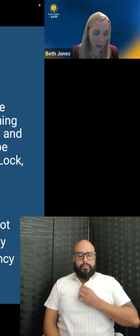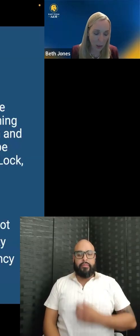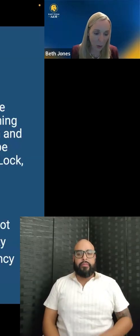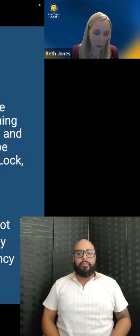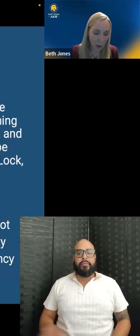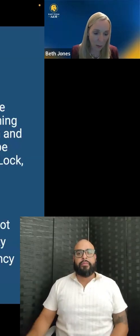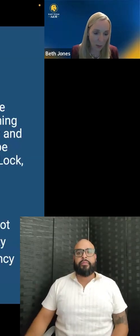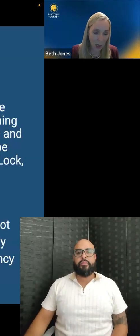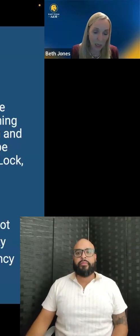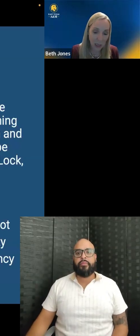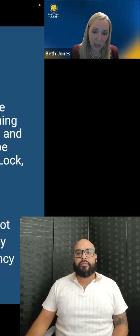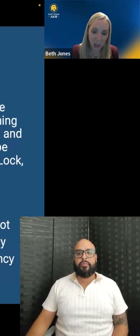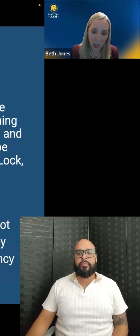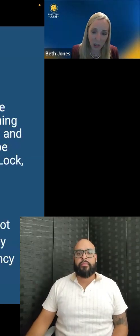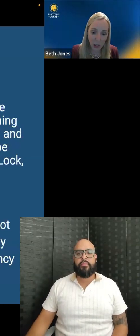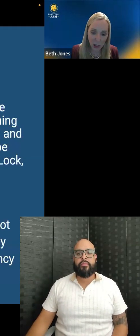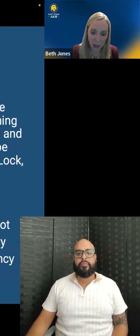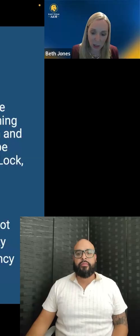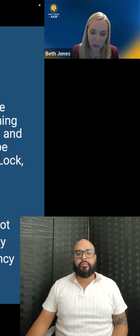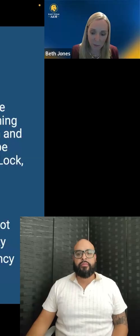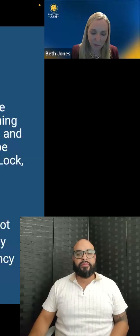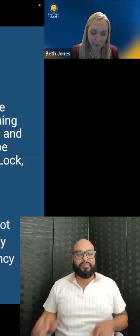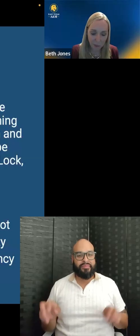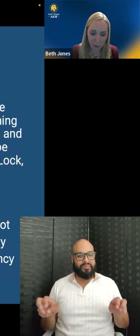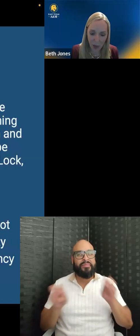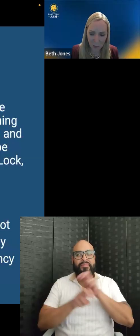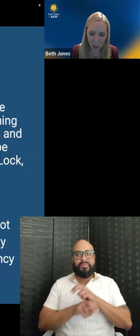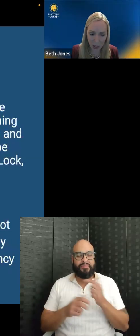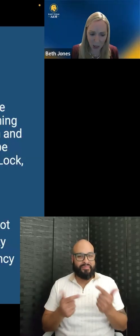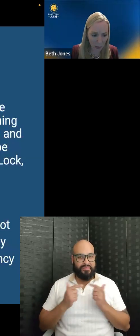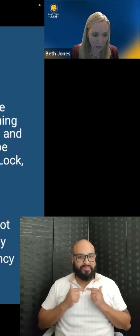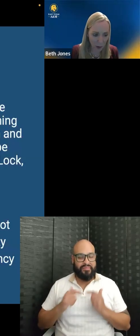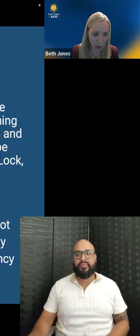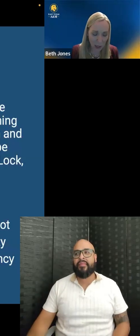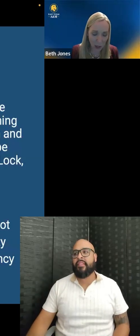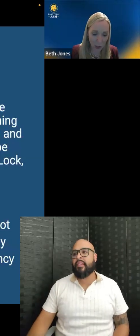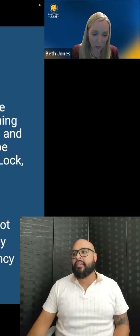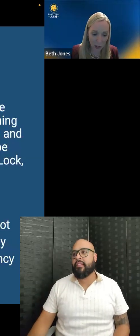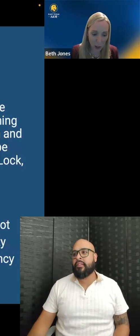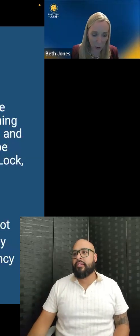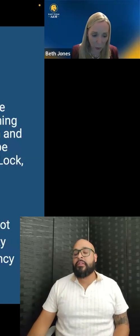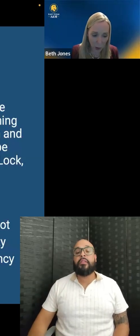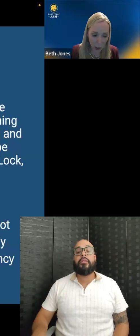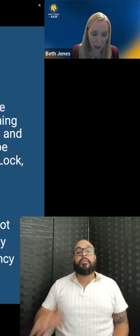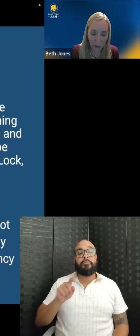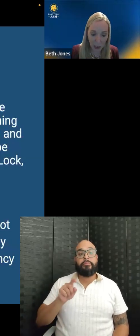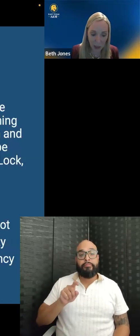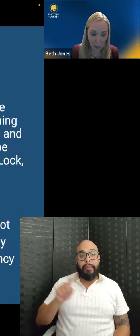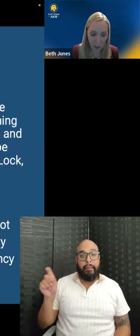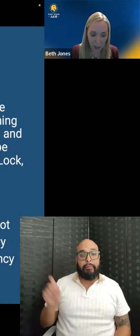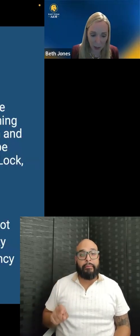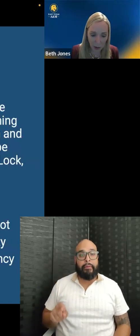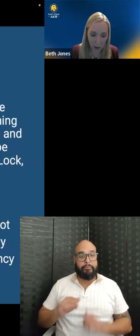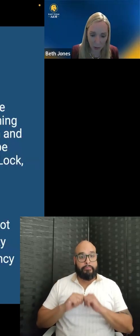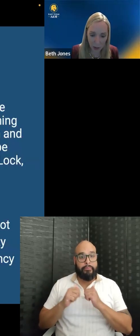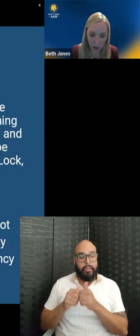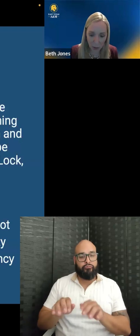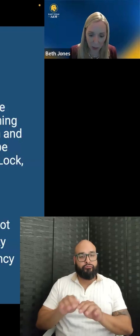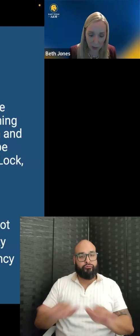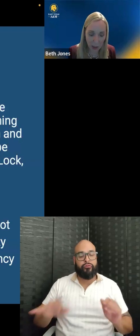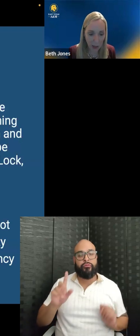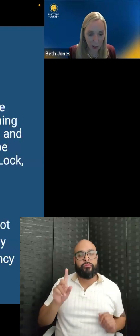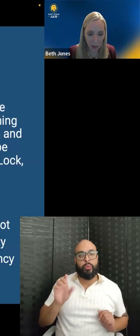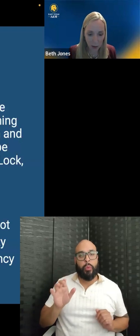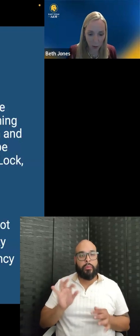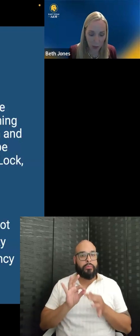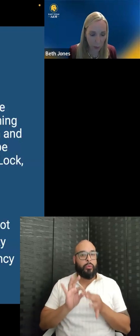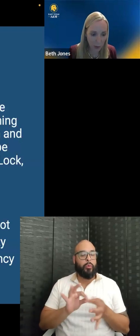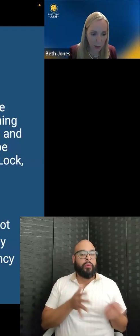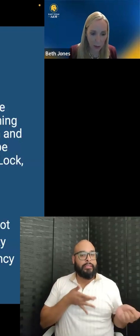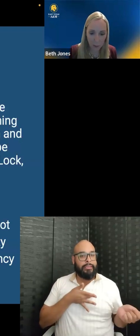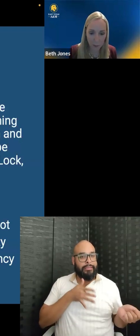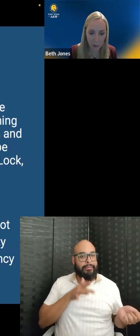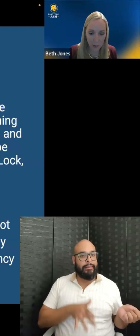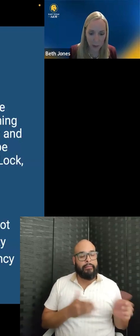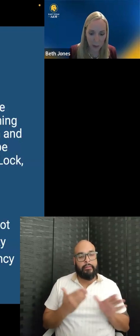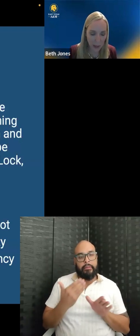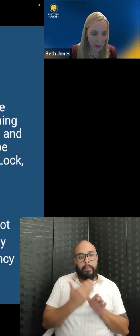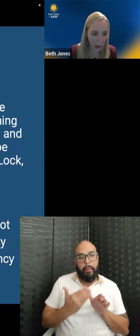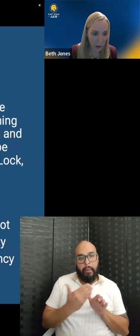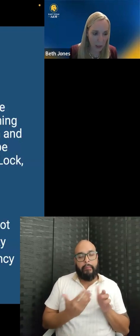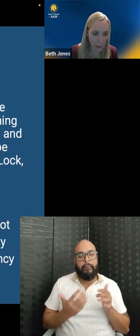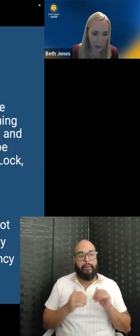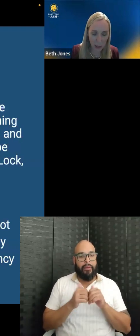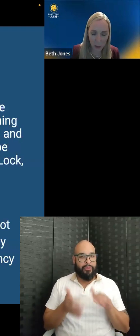And so Texas Education Agency put out a document for us in 2022, giving some insight into sensory impairments and the overlap with specific learning disability.